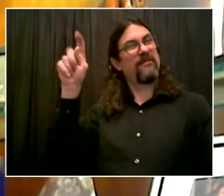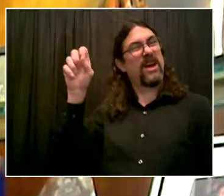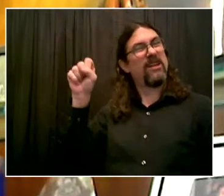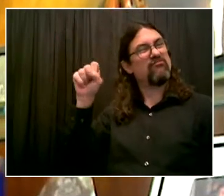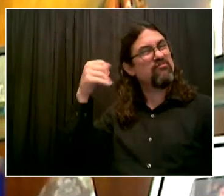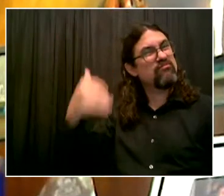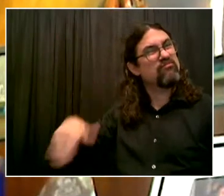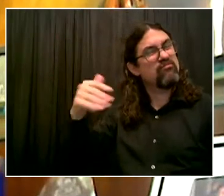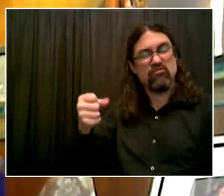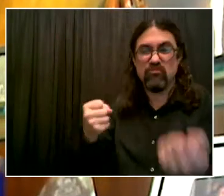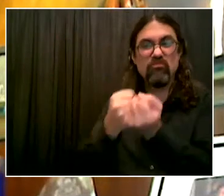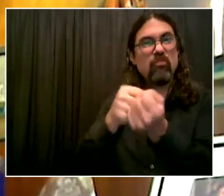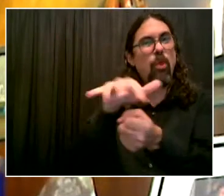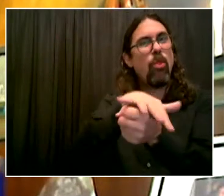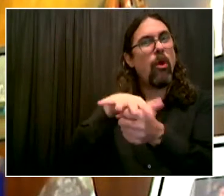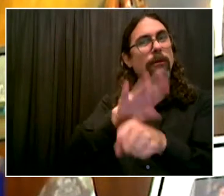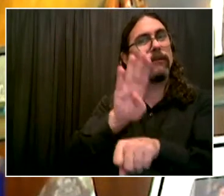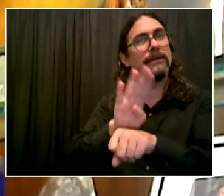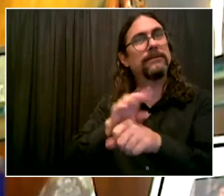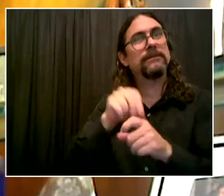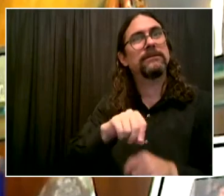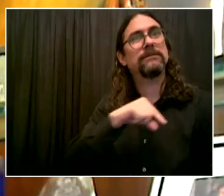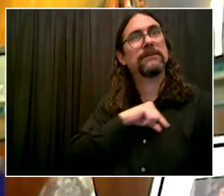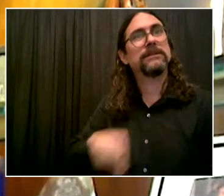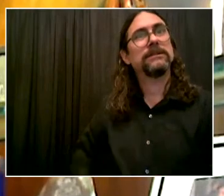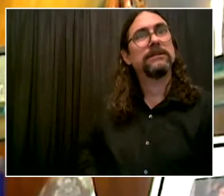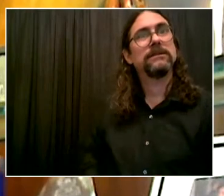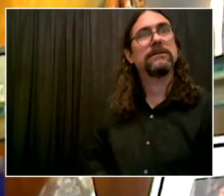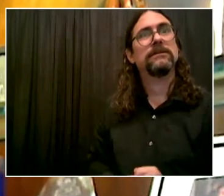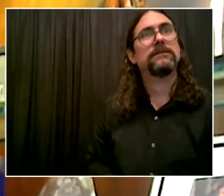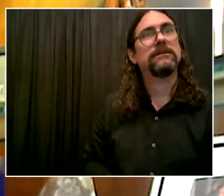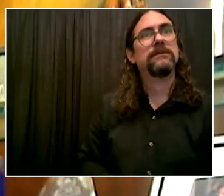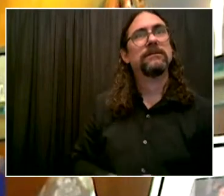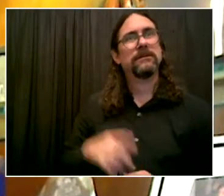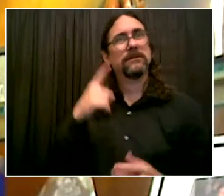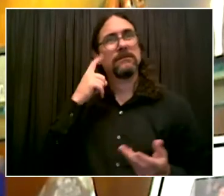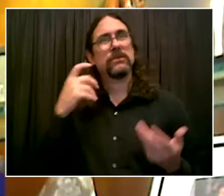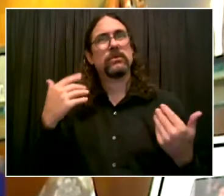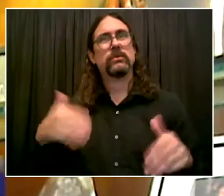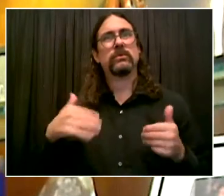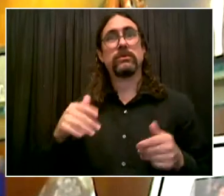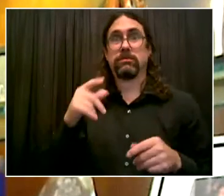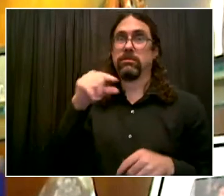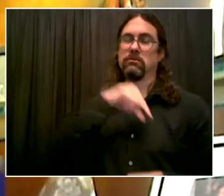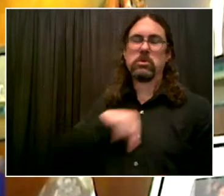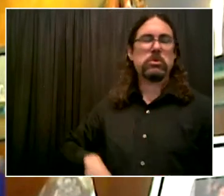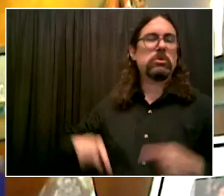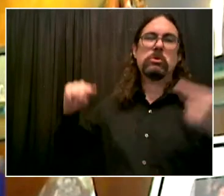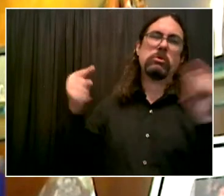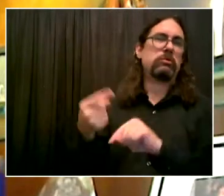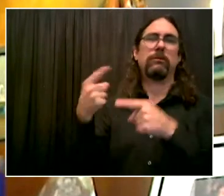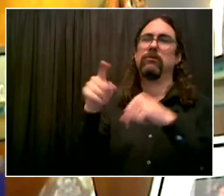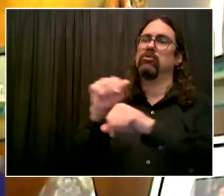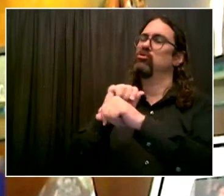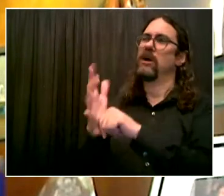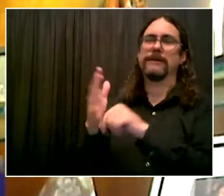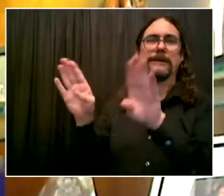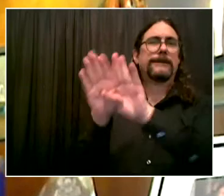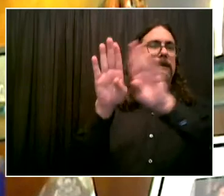HAVE GIVEN A LIFELINE TO THE SUPPORT THAT THE METS STARTED DURING THIS